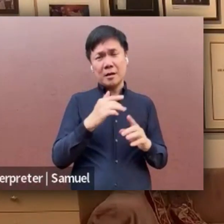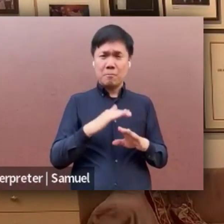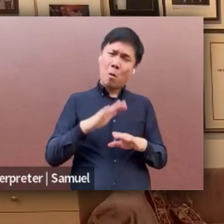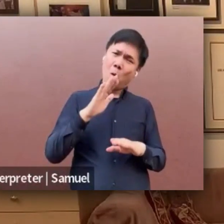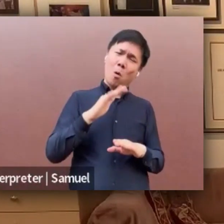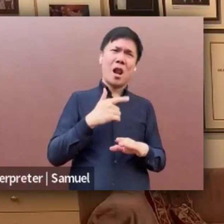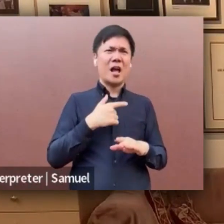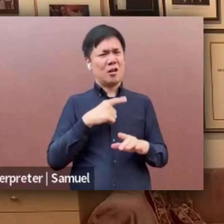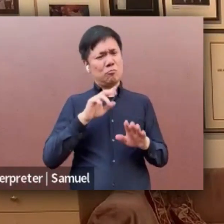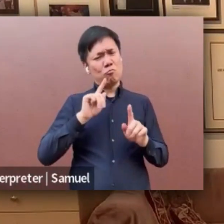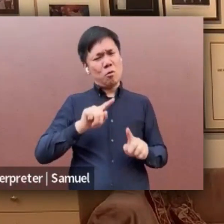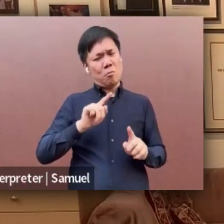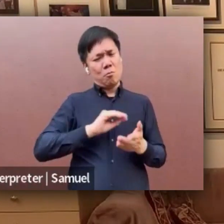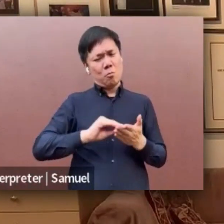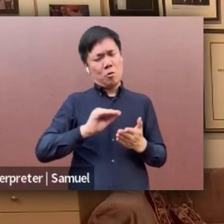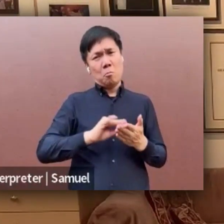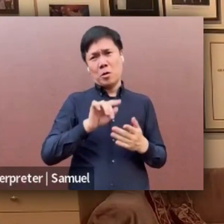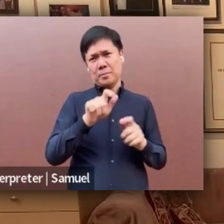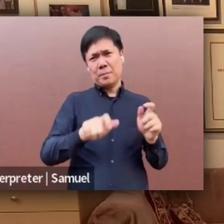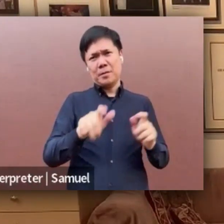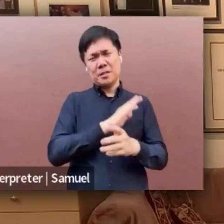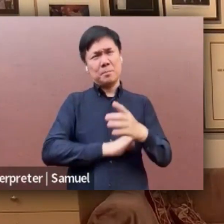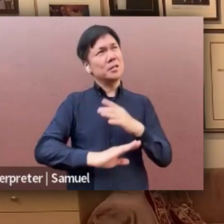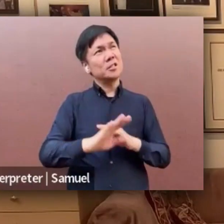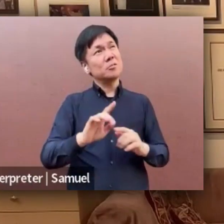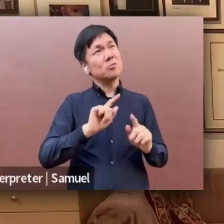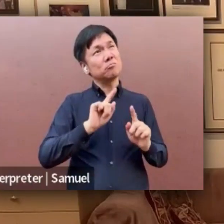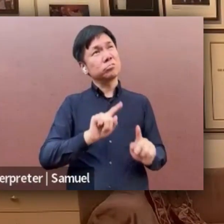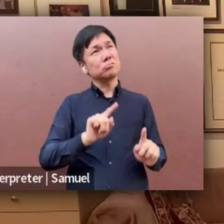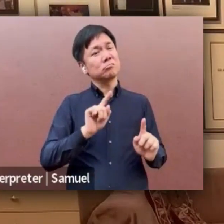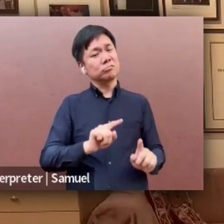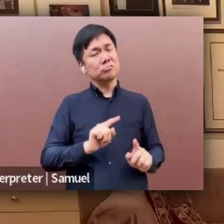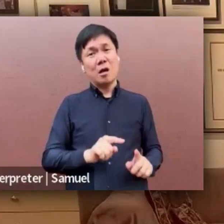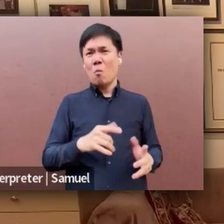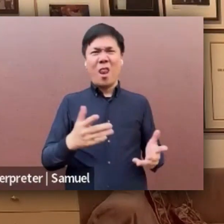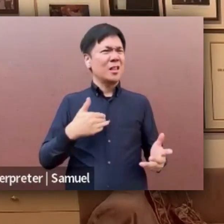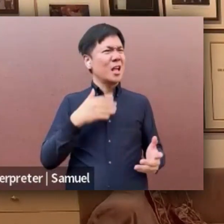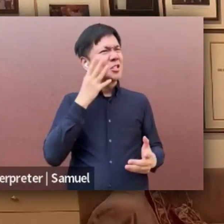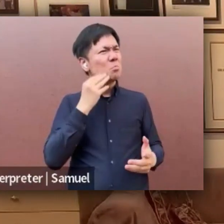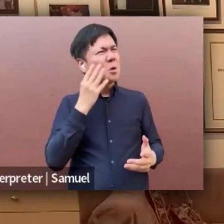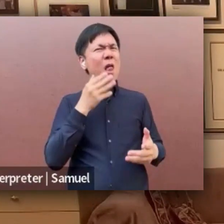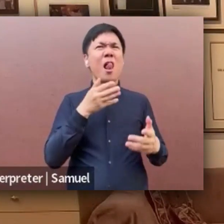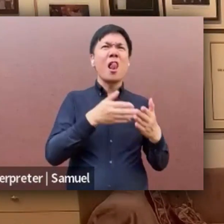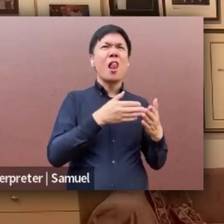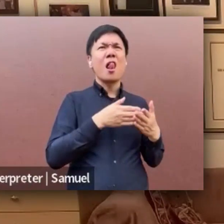She says, there needs to be improved proactive reporting by persons with disabilities of obstructions that they meet.